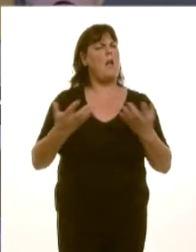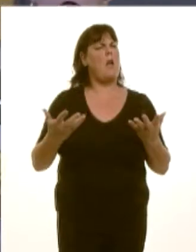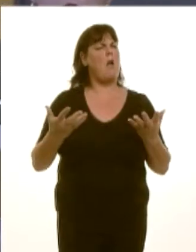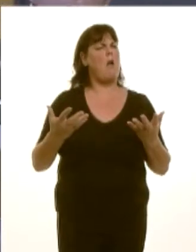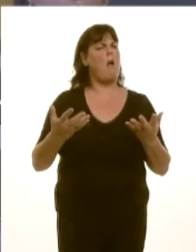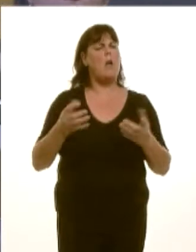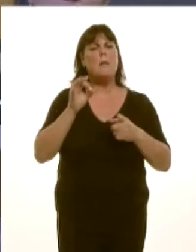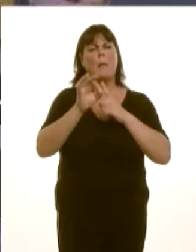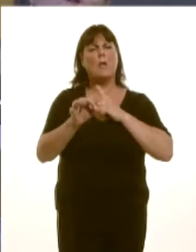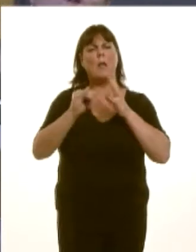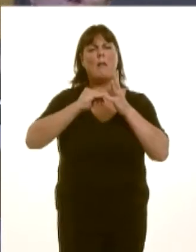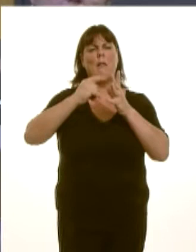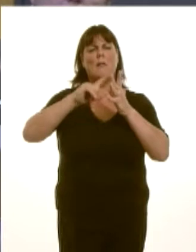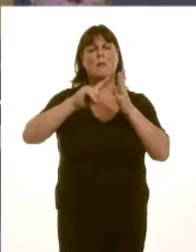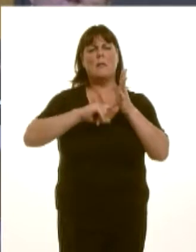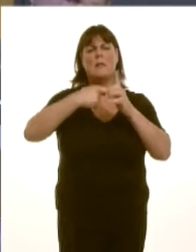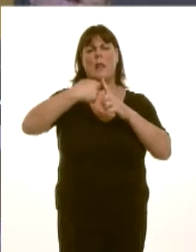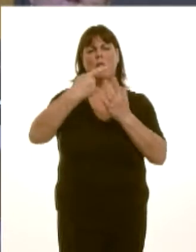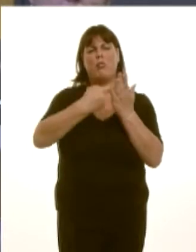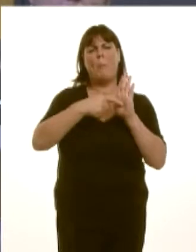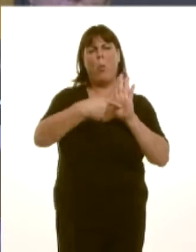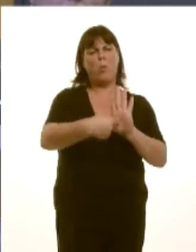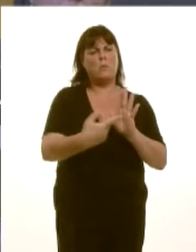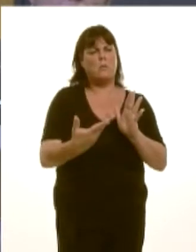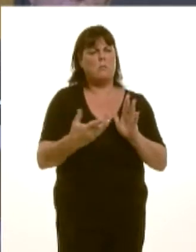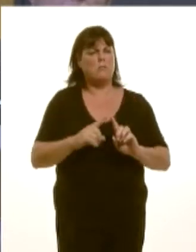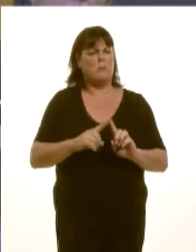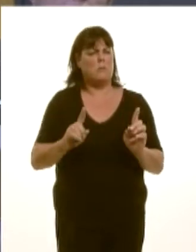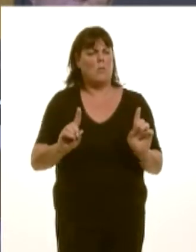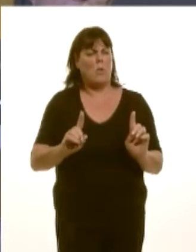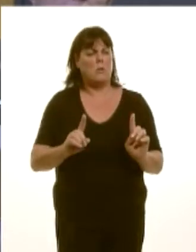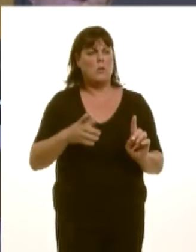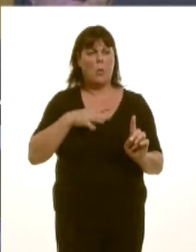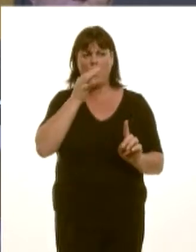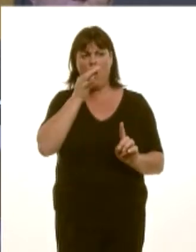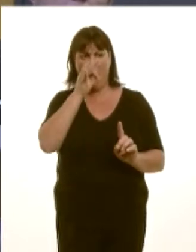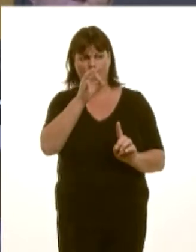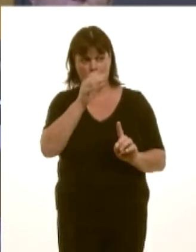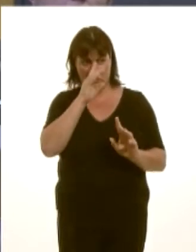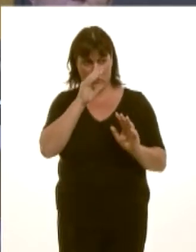Could you tell us whether, for example, you support the devolution of the criminal justice